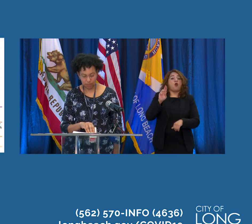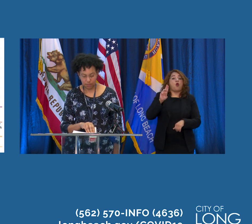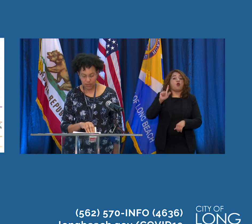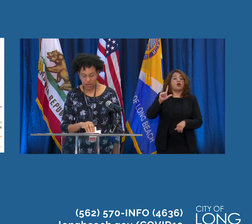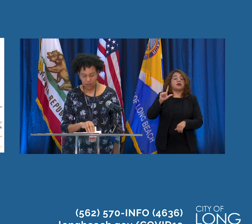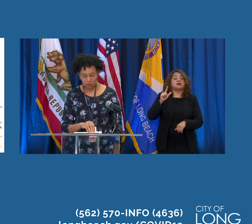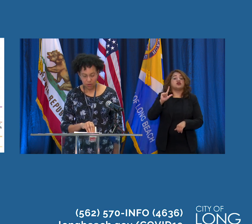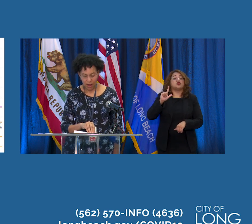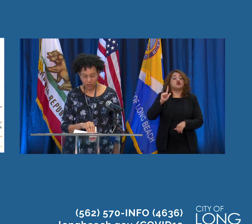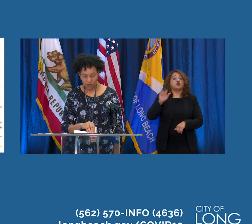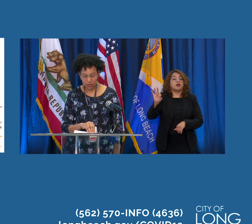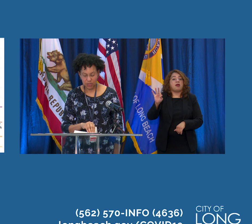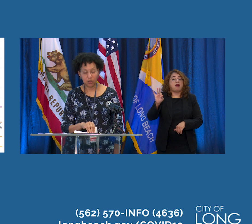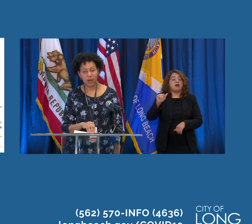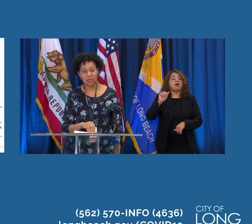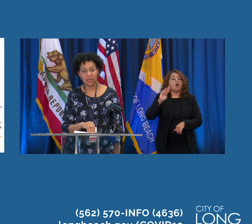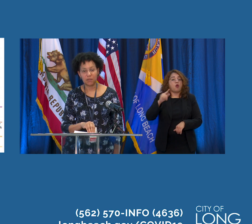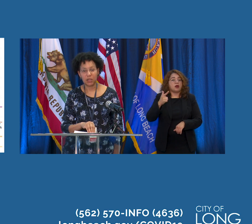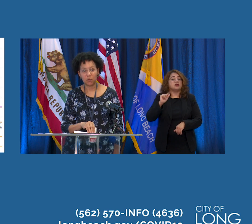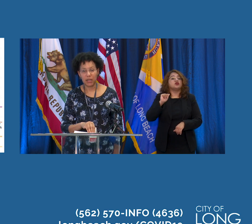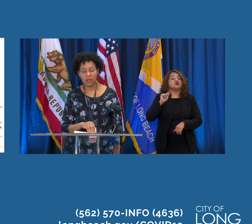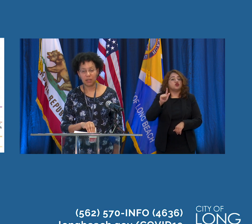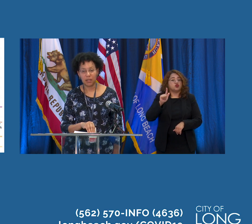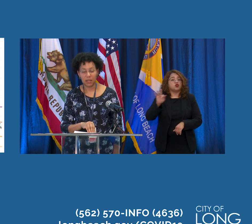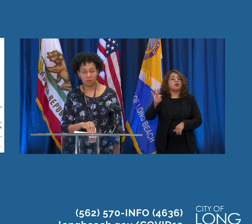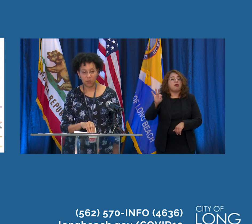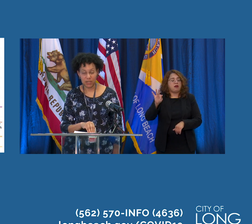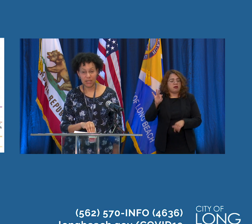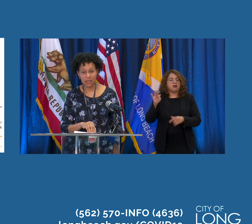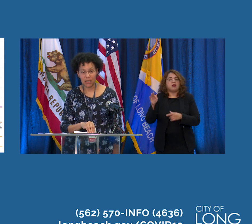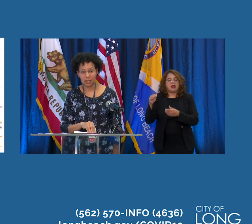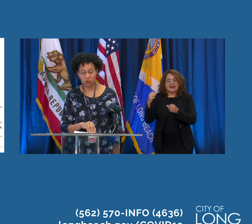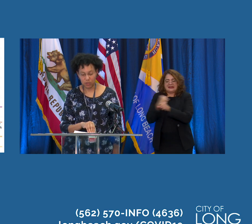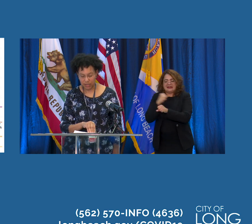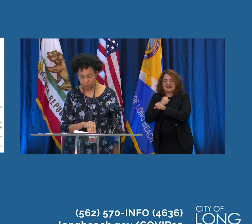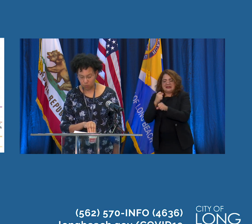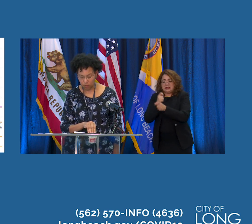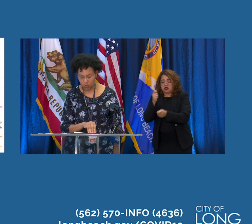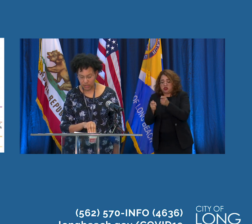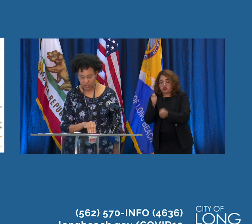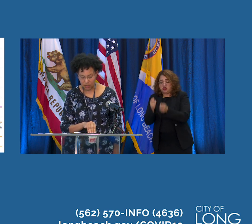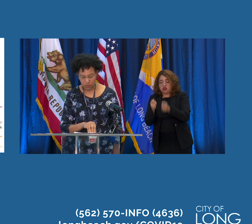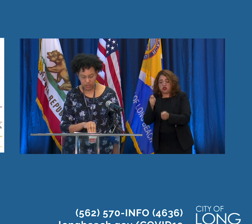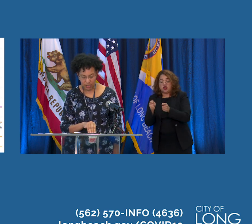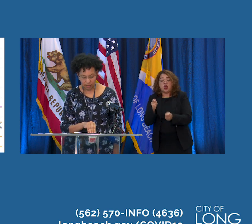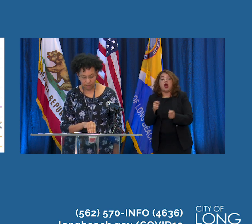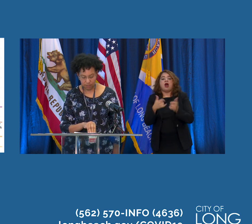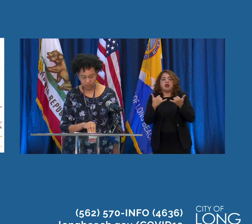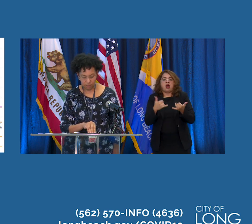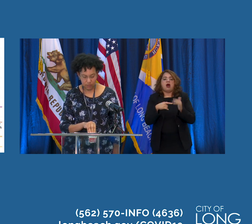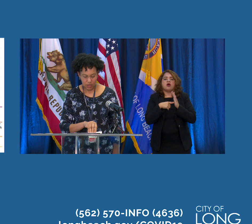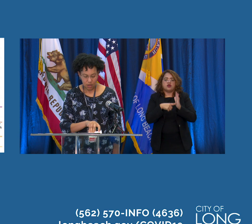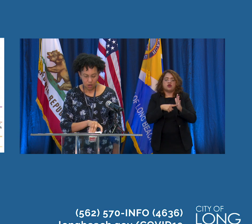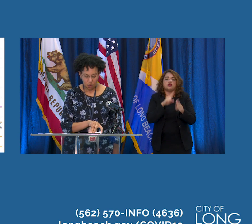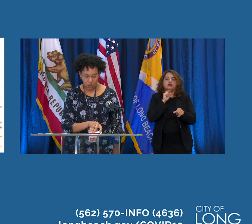The graph shows that our positivity rate for the city is currently at 4.6 percent.